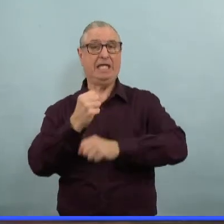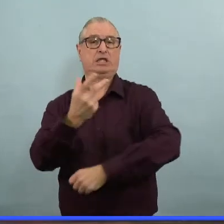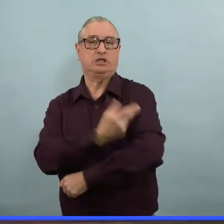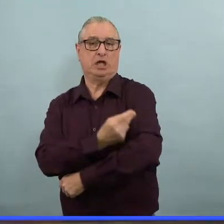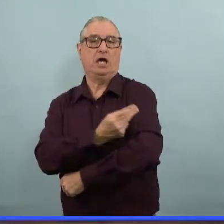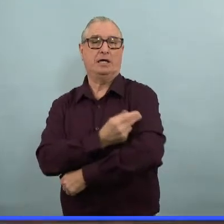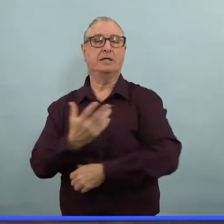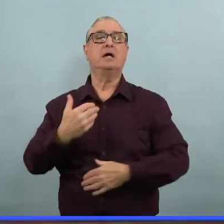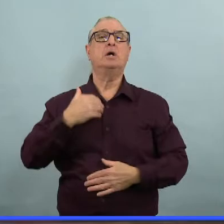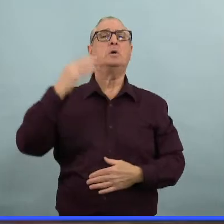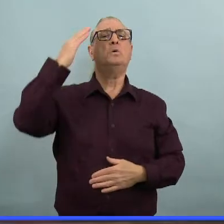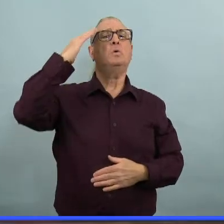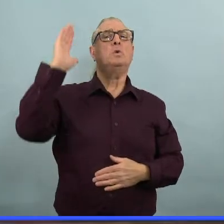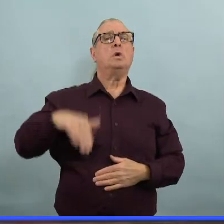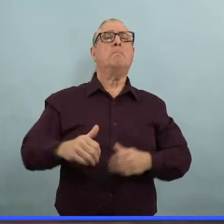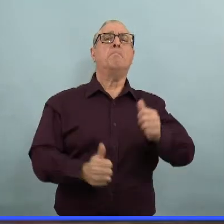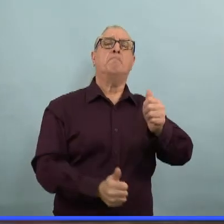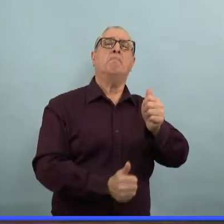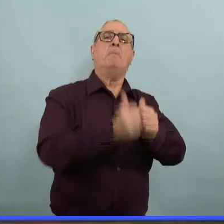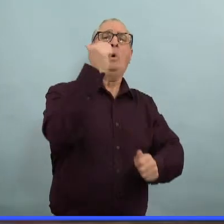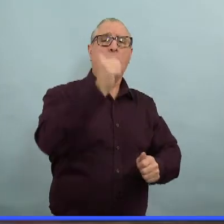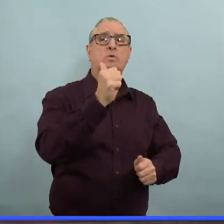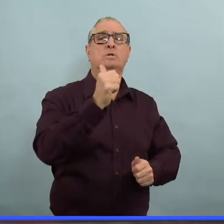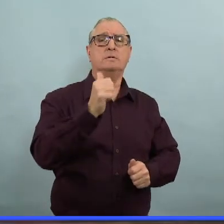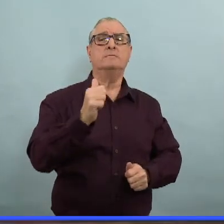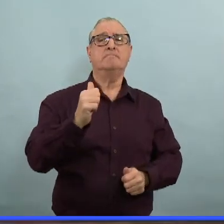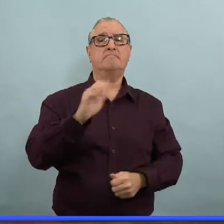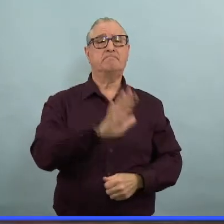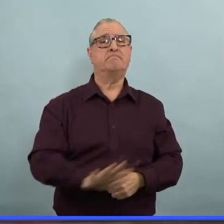the majority vast majority manitobans have done their part and gotten vaccinated